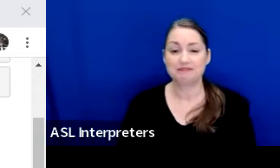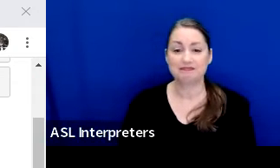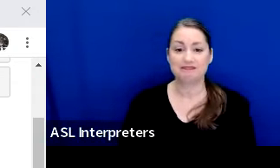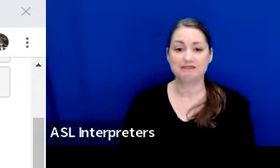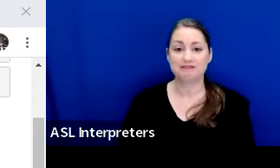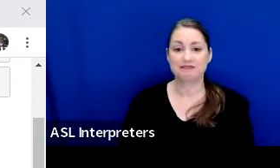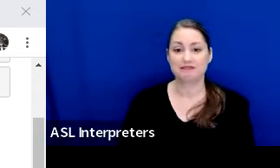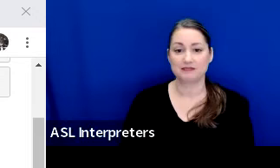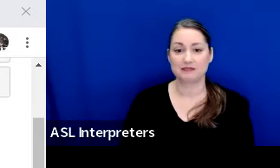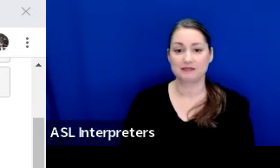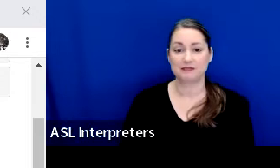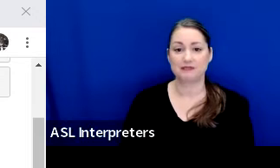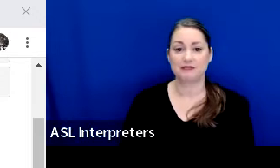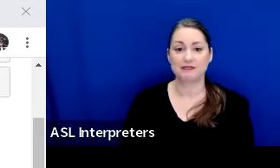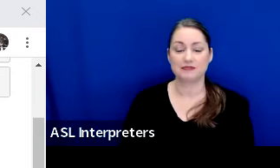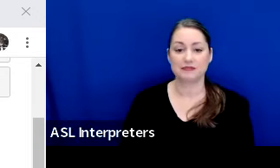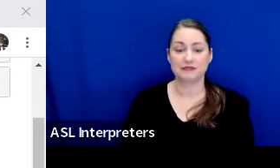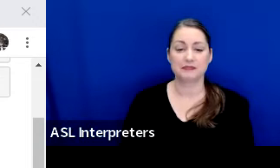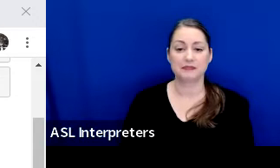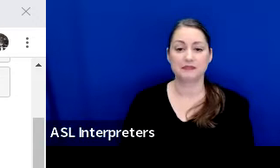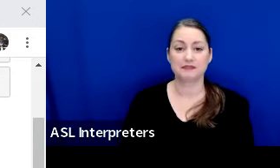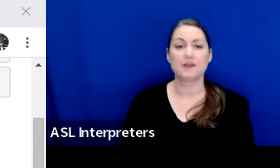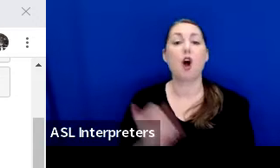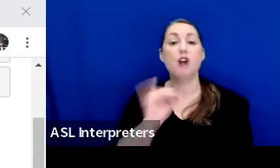My name is Larry Green and my email in case you have any questions.